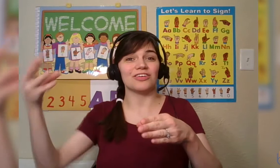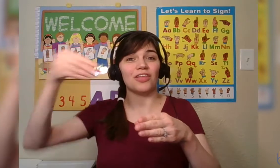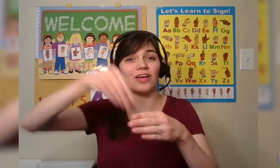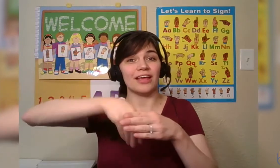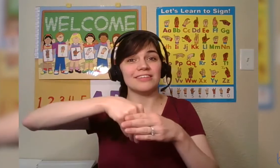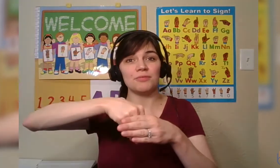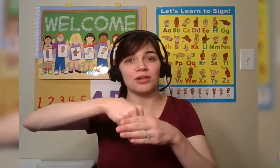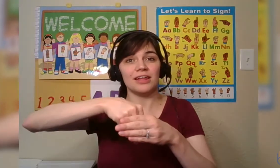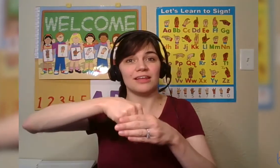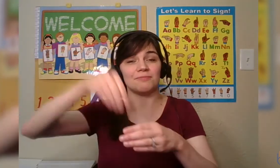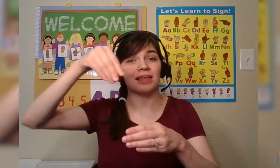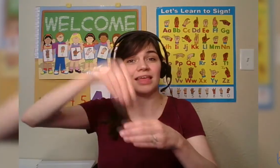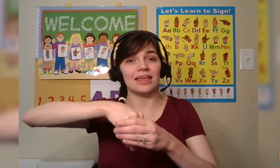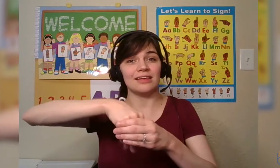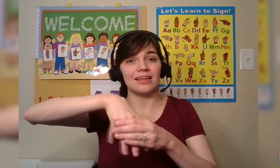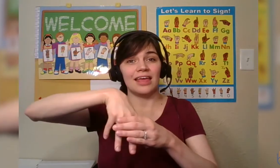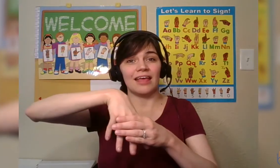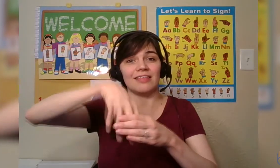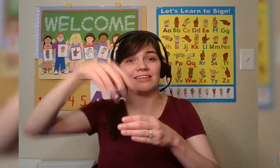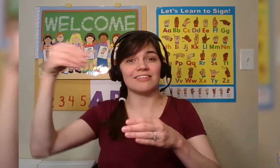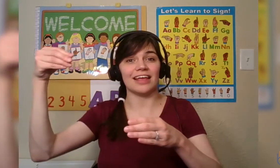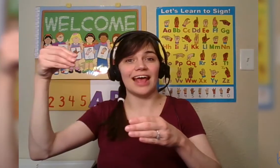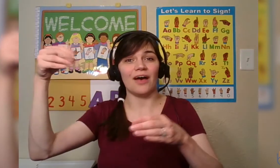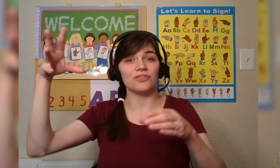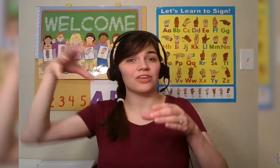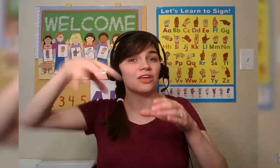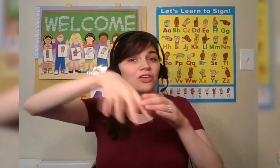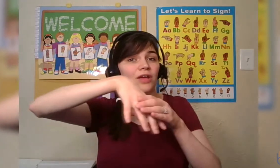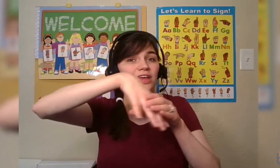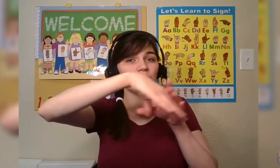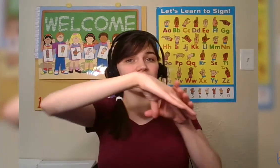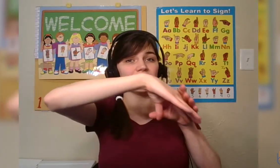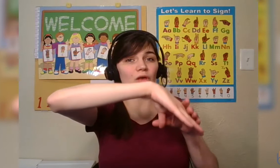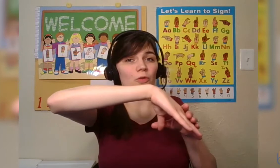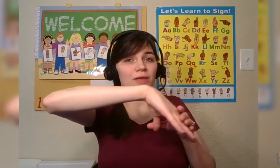your other hand and put it in. In. And then to sign, "out," your hands will be a little open